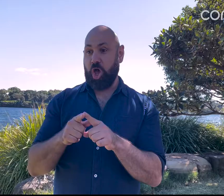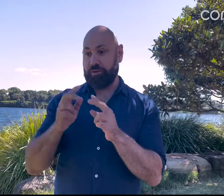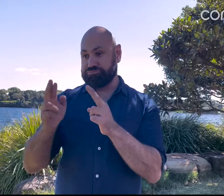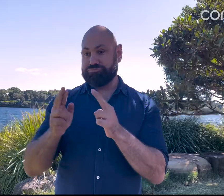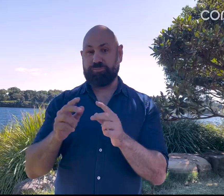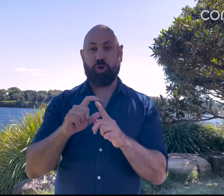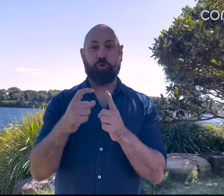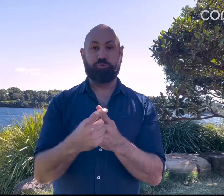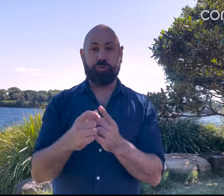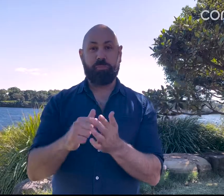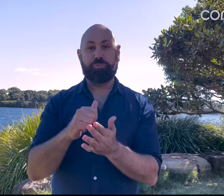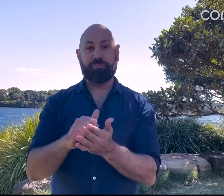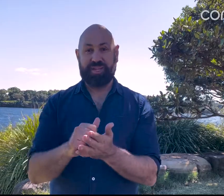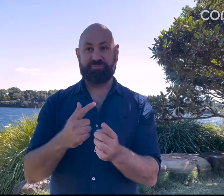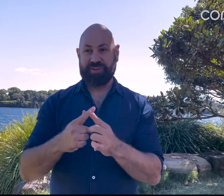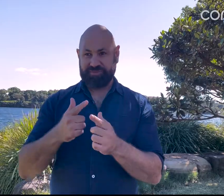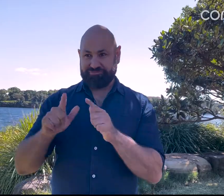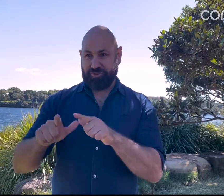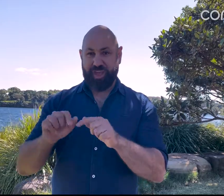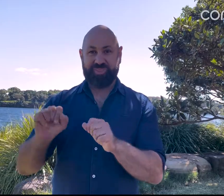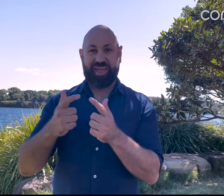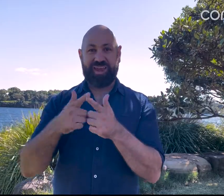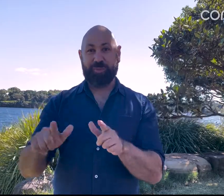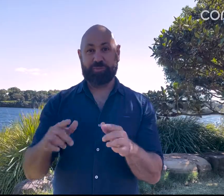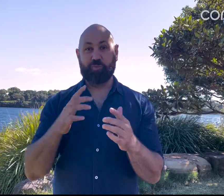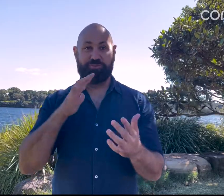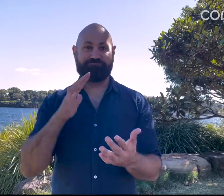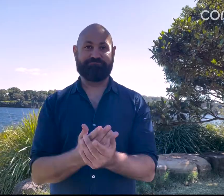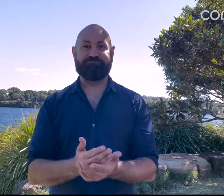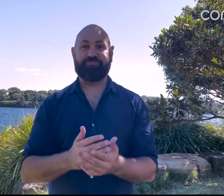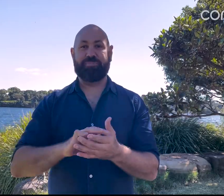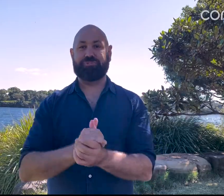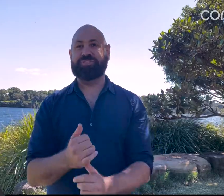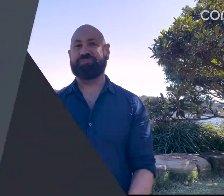Learning and respecting their culture and language appropriately will definitely be appreciated.